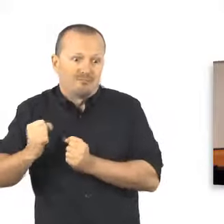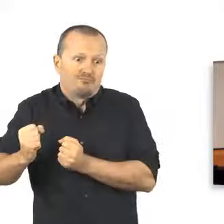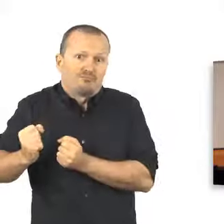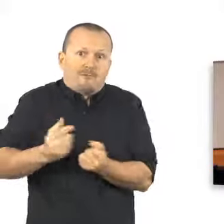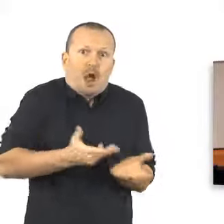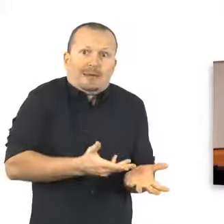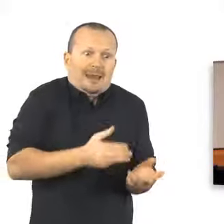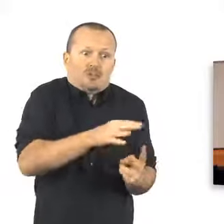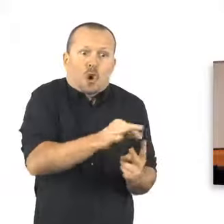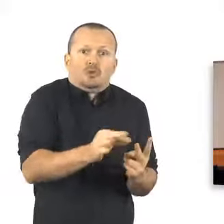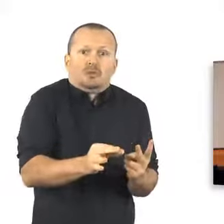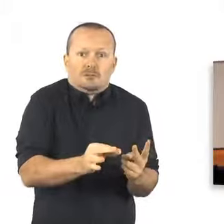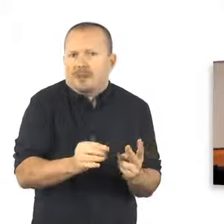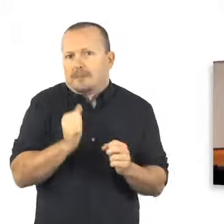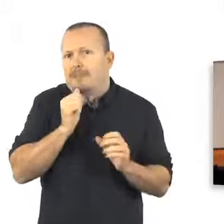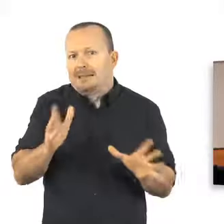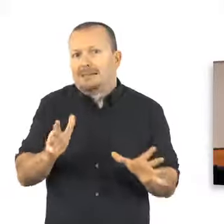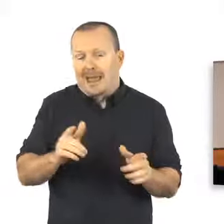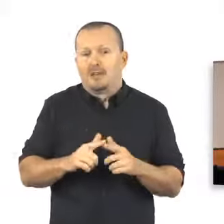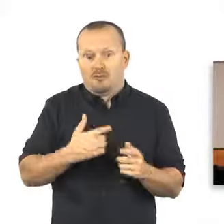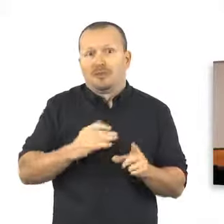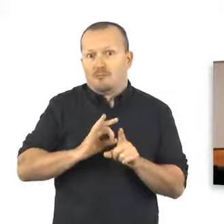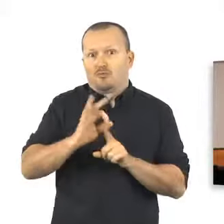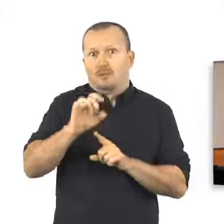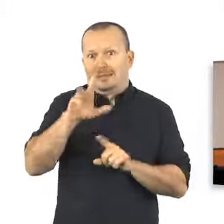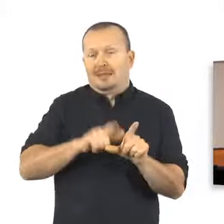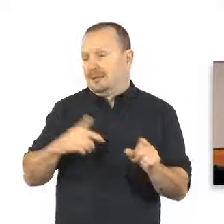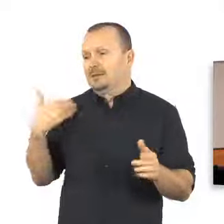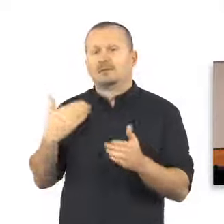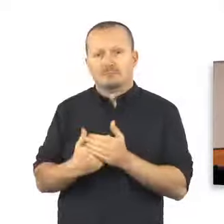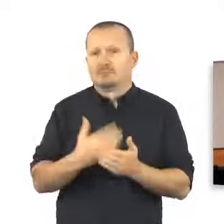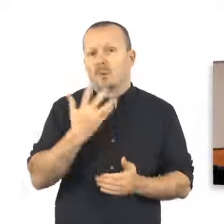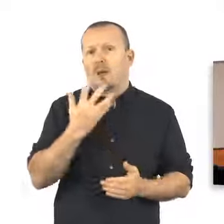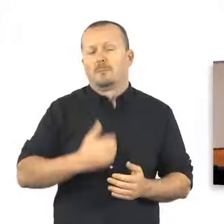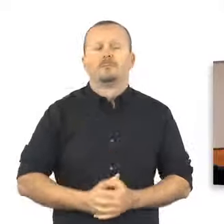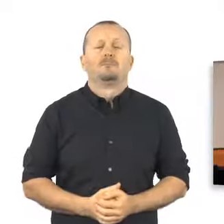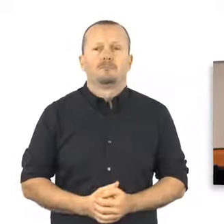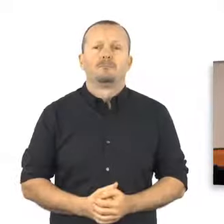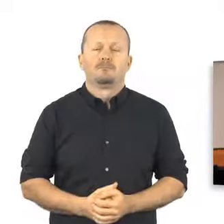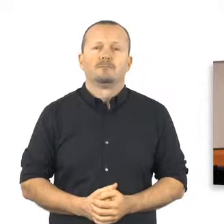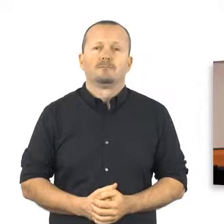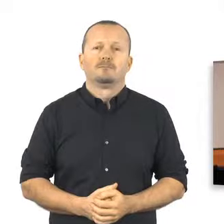that as an option for their child is amazing and quite a change in the last 10 years I’ve noticed.